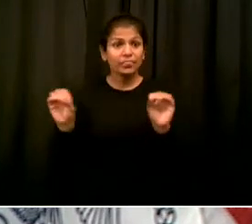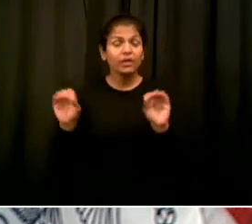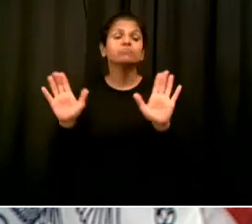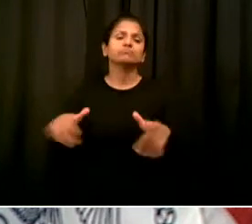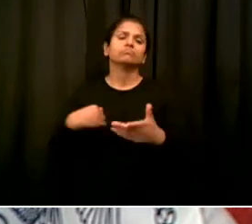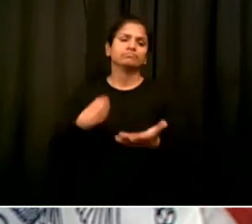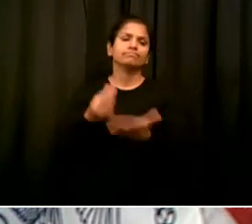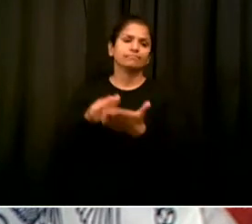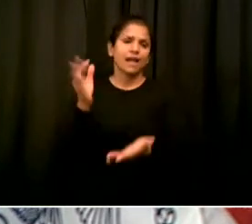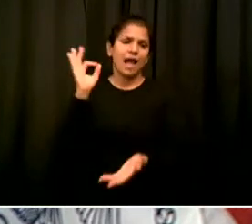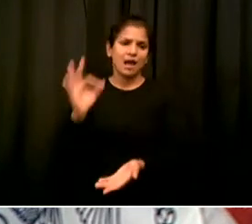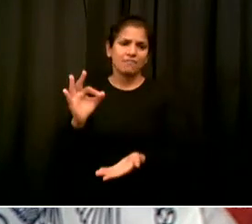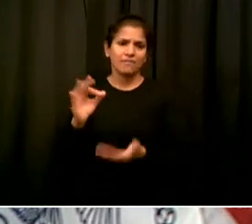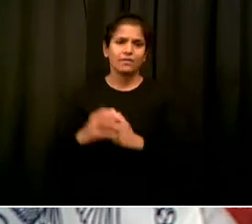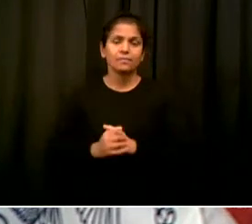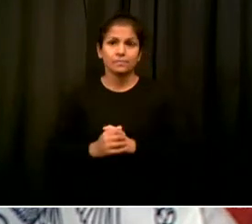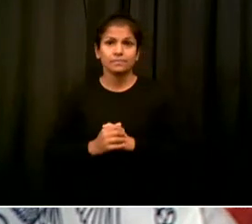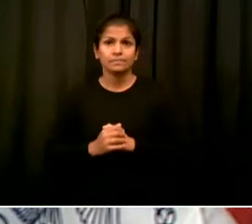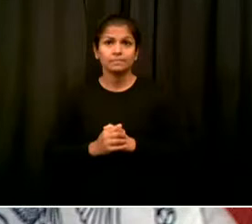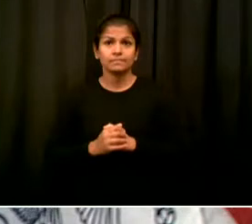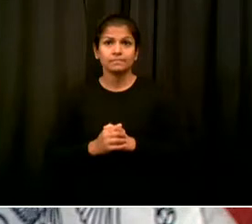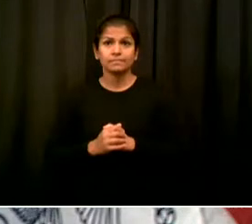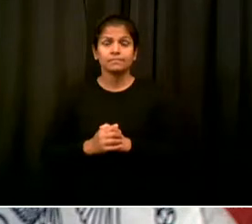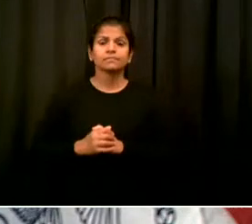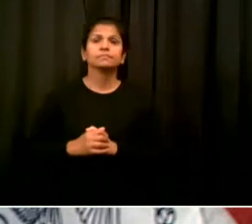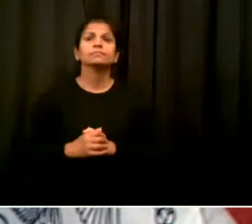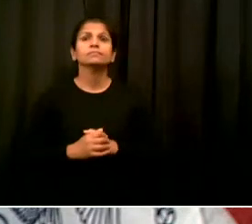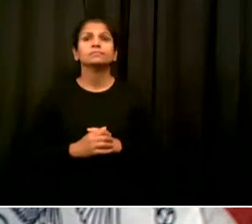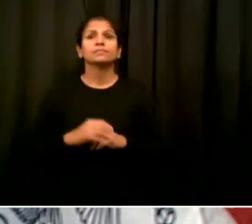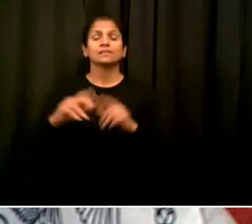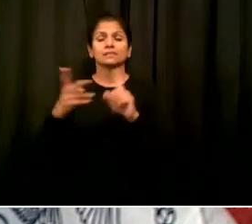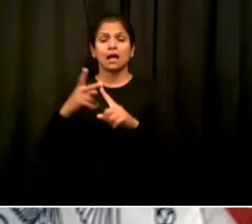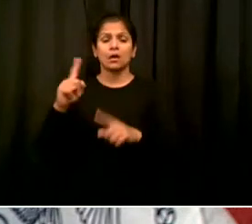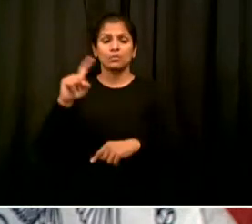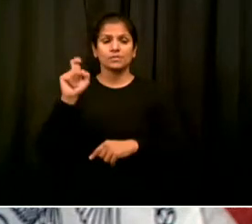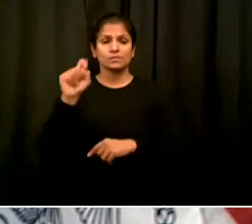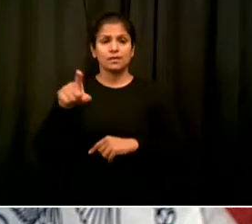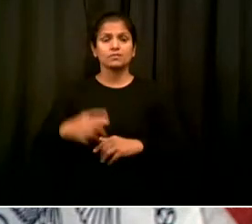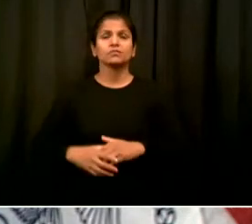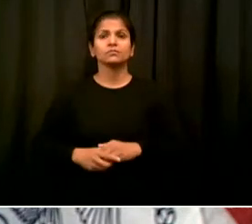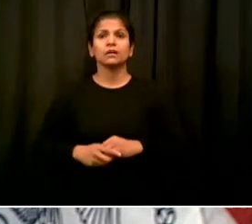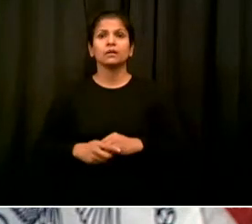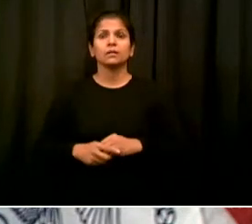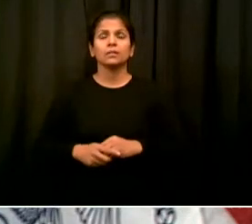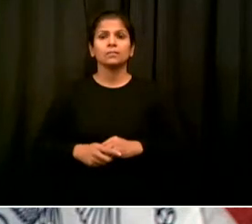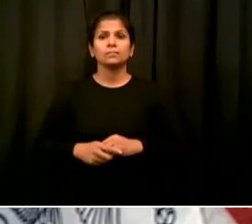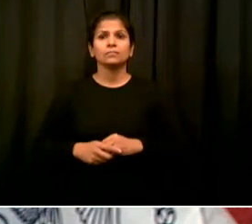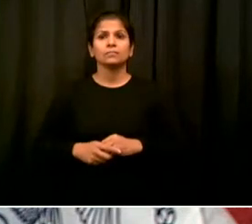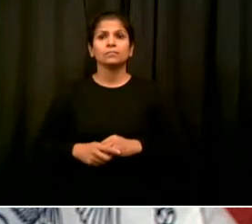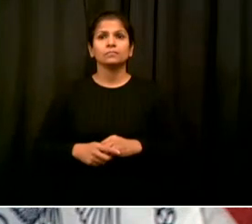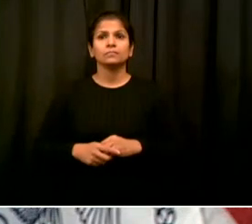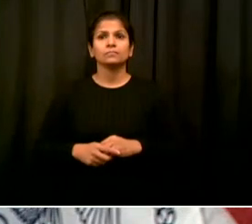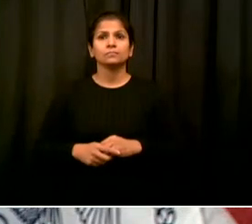STANDARD FOR A PANDEMIC THAN WHAT WE WOULD HOLD NORMALL. LY GO AHEAD. PART OF F E TH